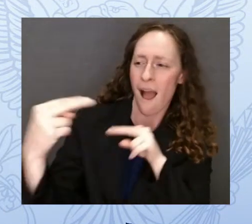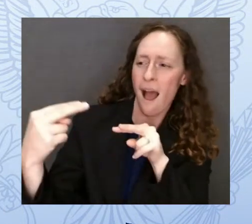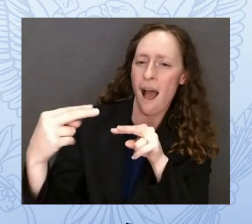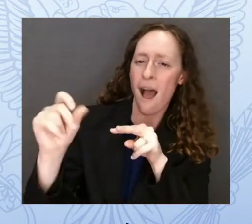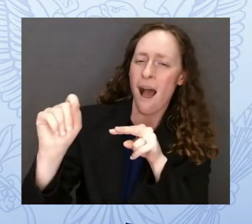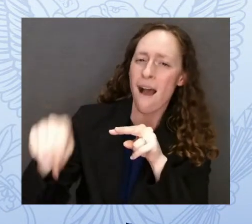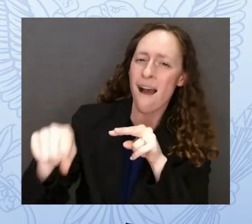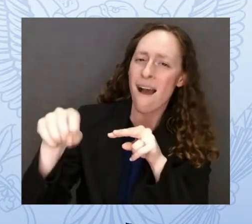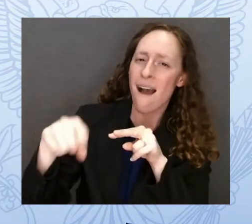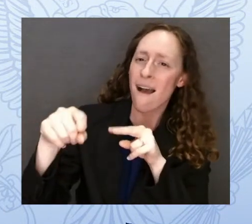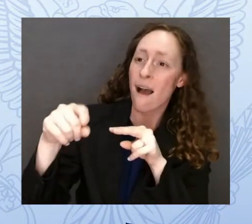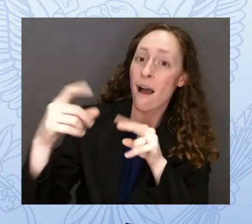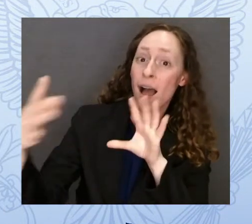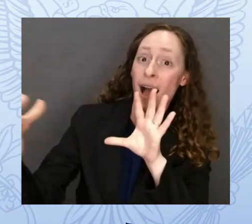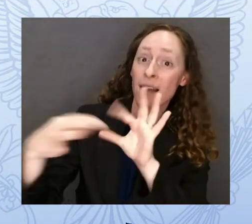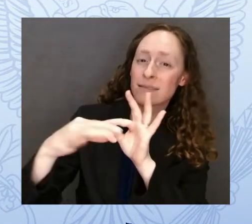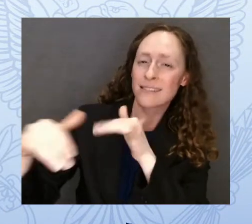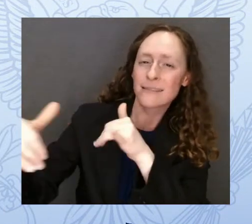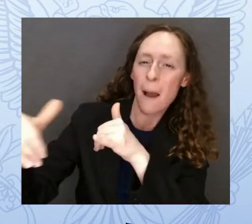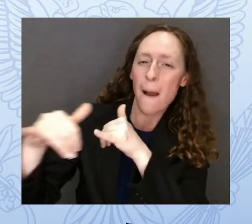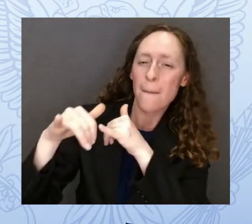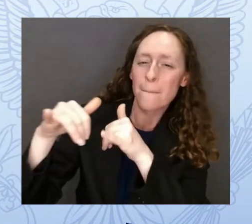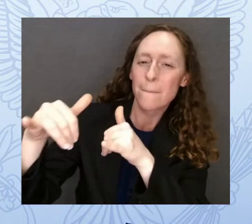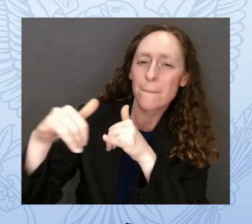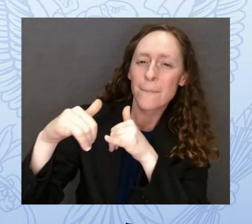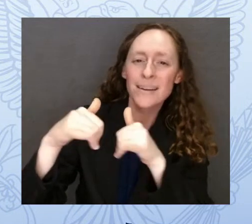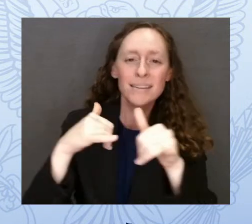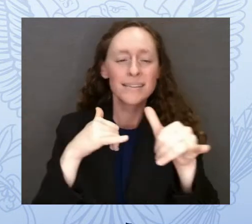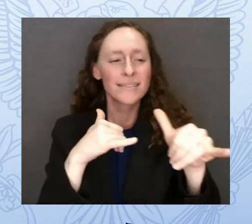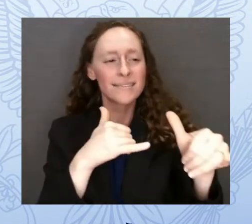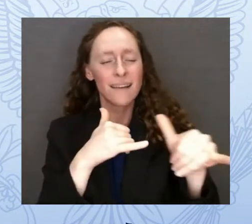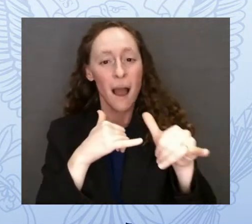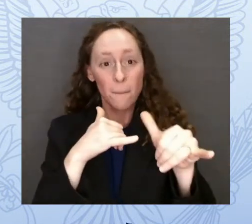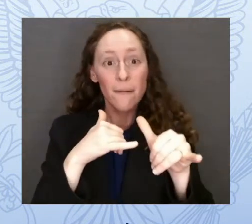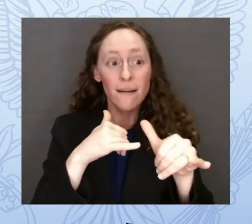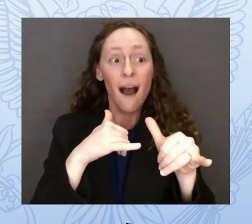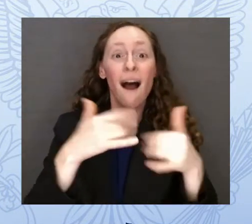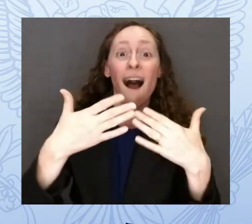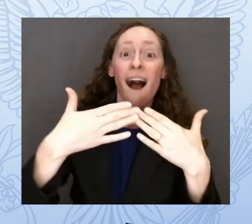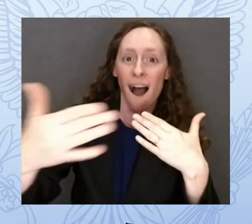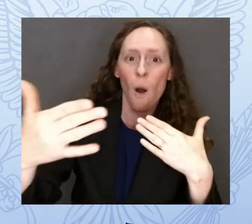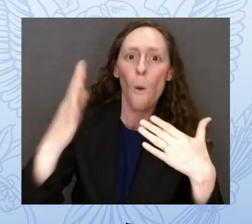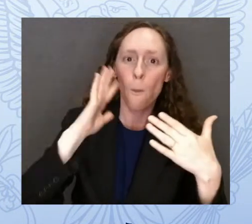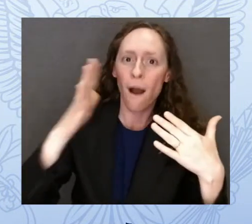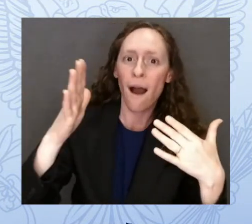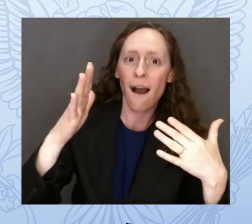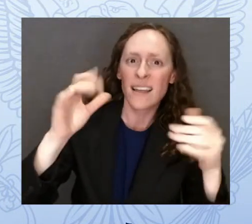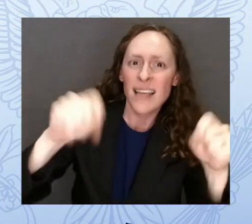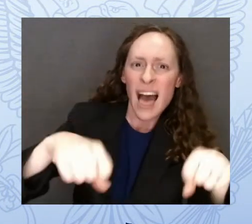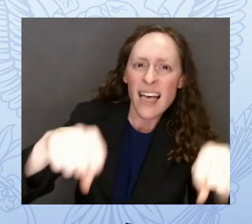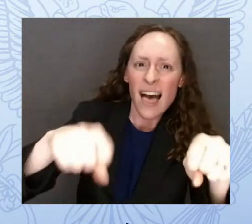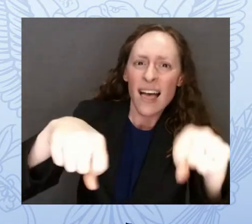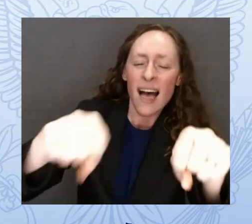It's a lesson I learned from my mom: that with a handful of fresh flowers and a set of candles,